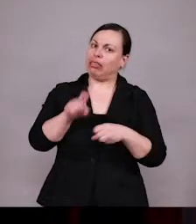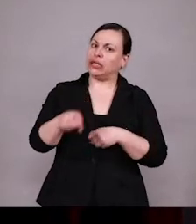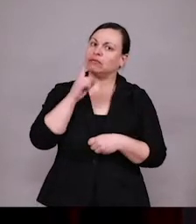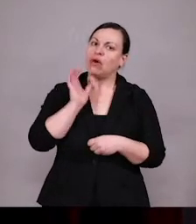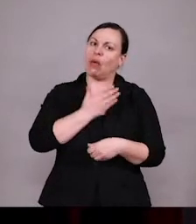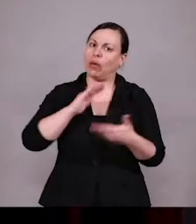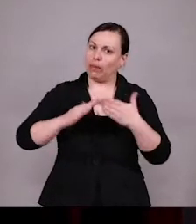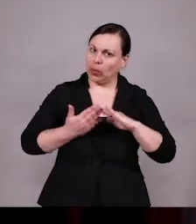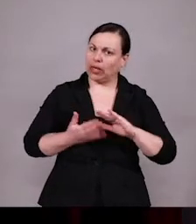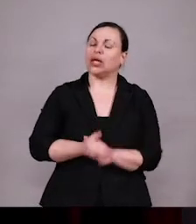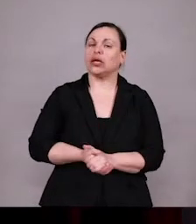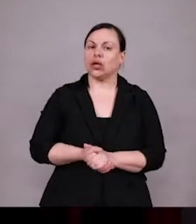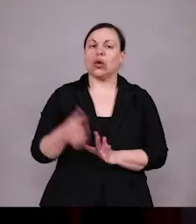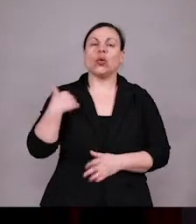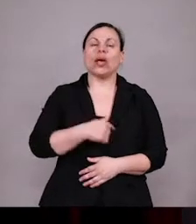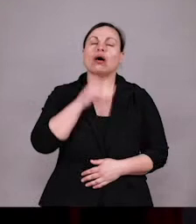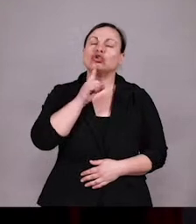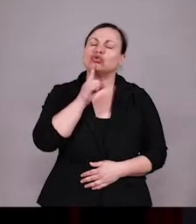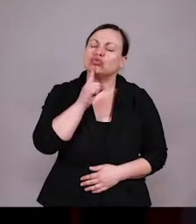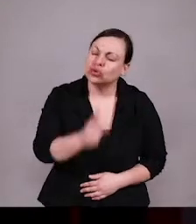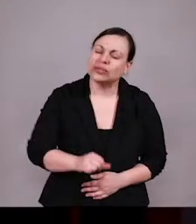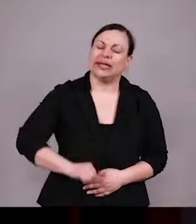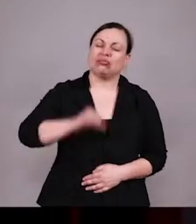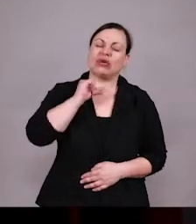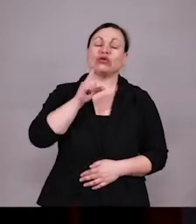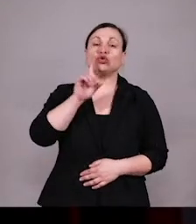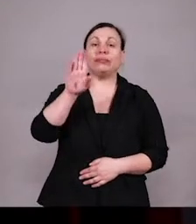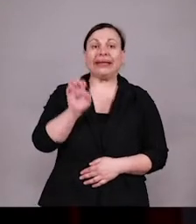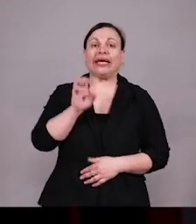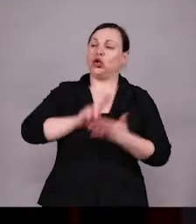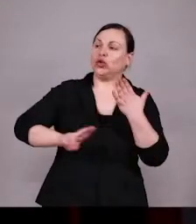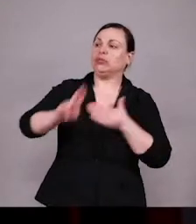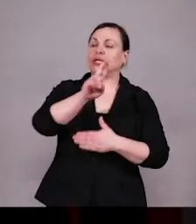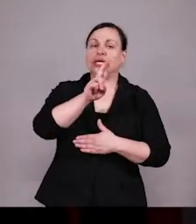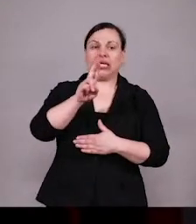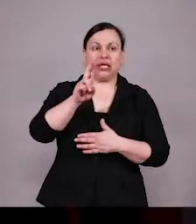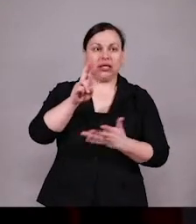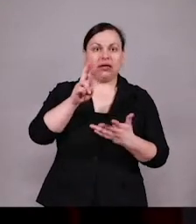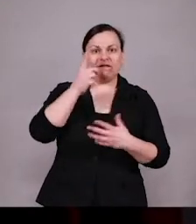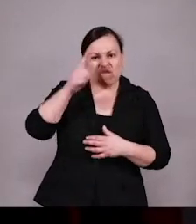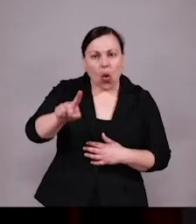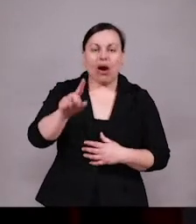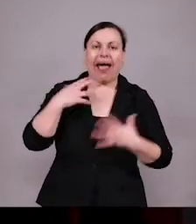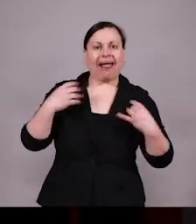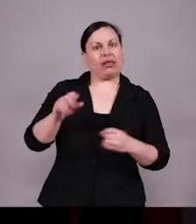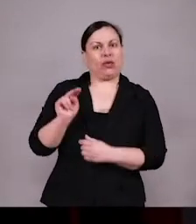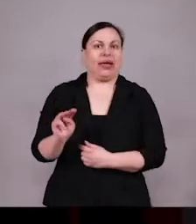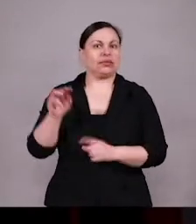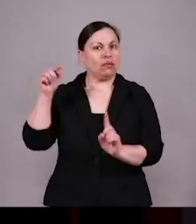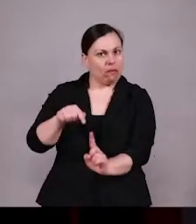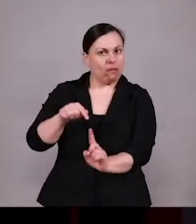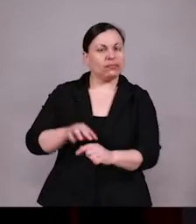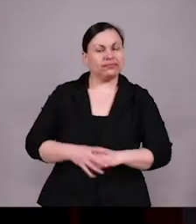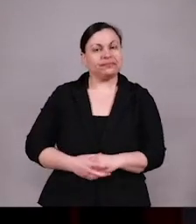our community. We are truly proud to be The University for a Healthy New Mexico.